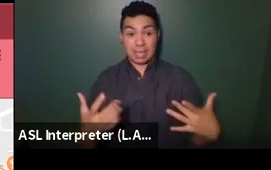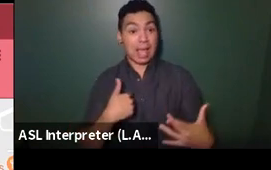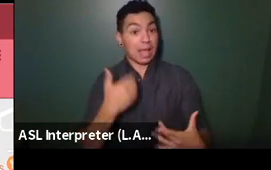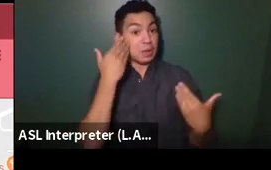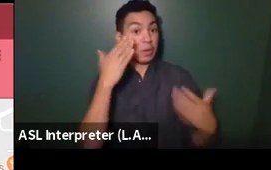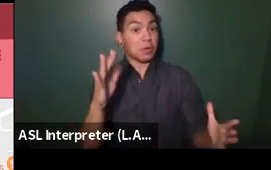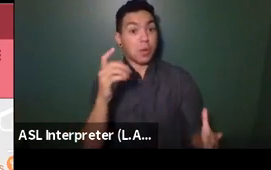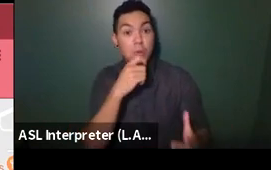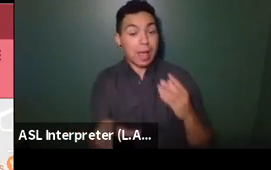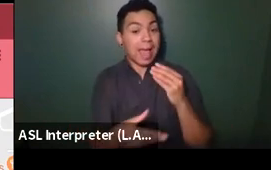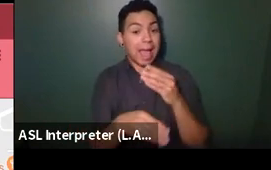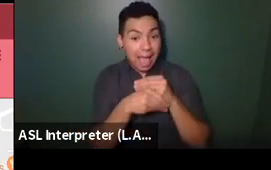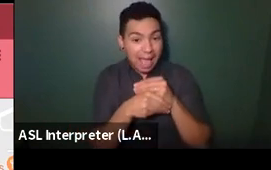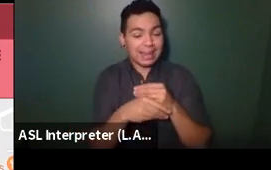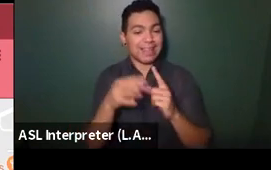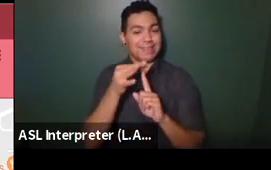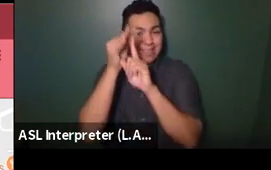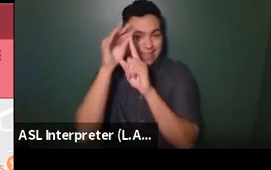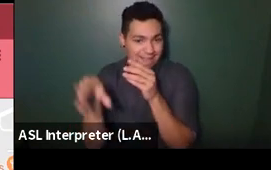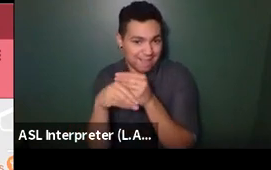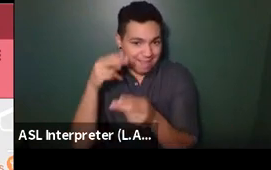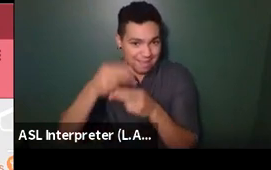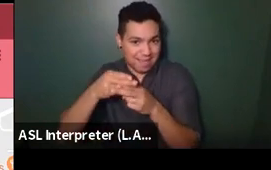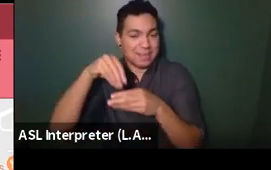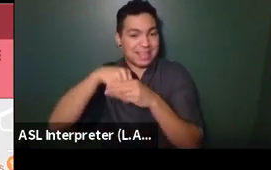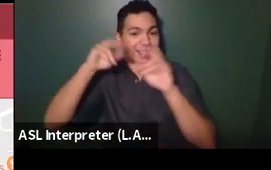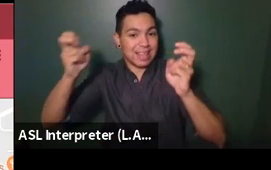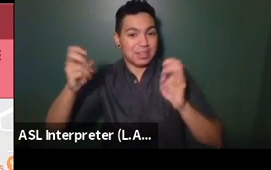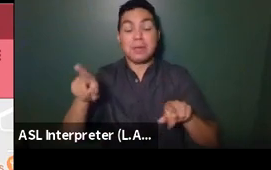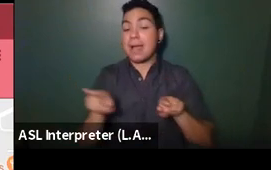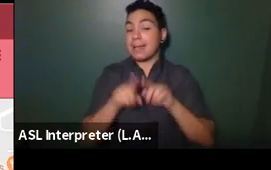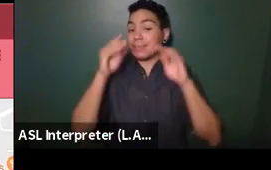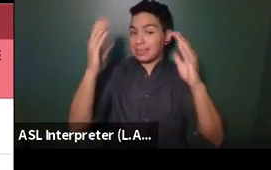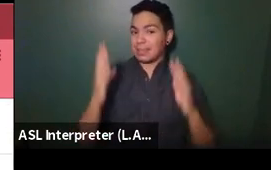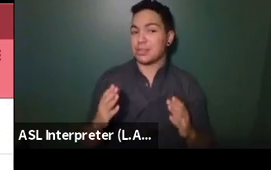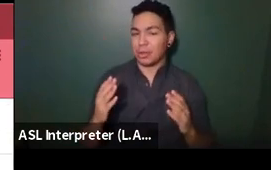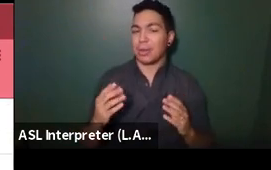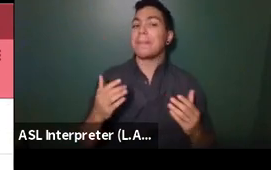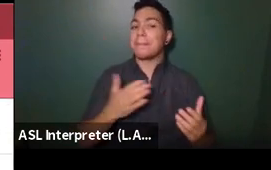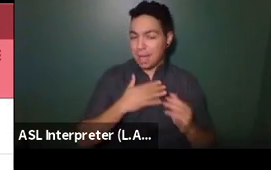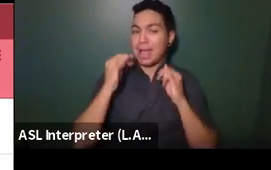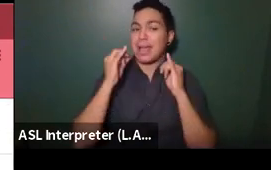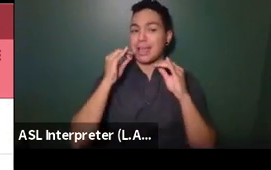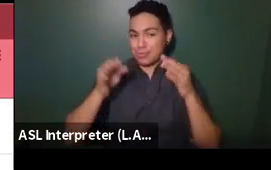Katherine Livick - ESD 112: if they don't put their name in there. So I already know as a teacher that my instructions were probably not adequate.